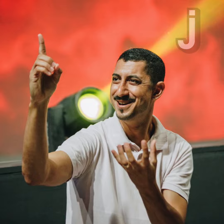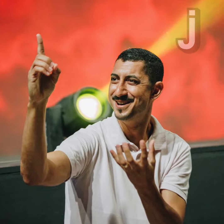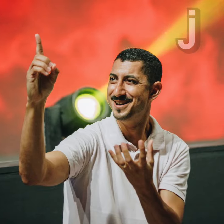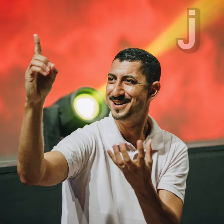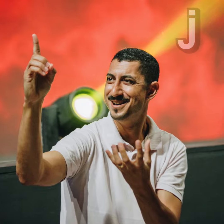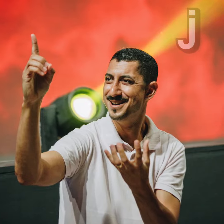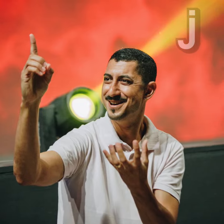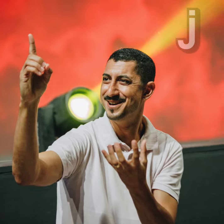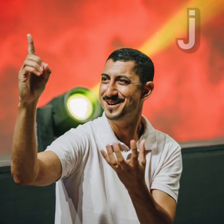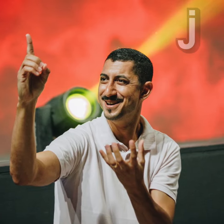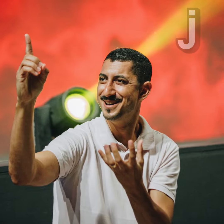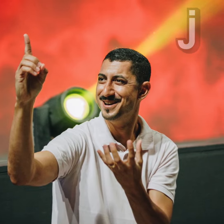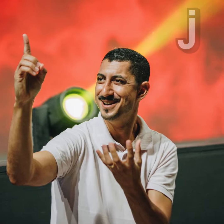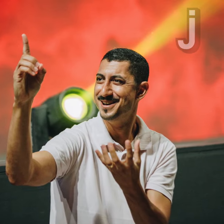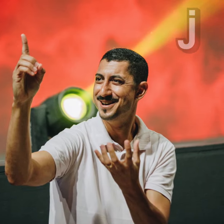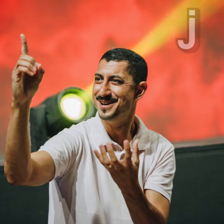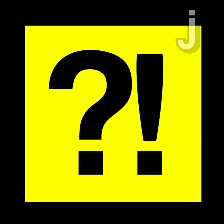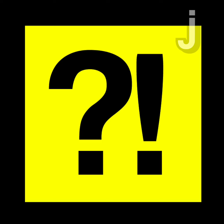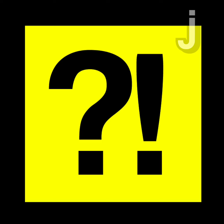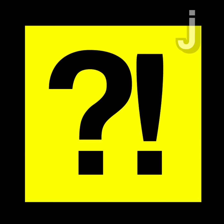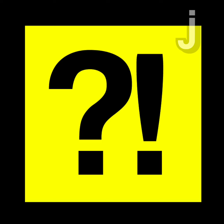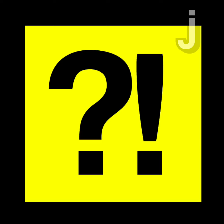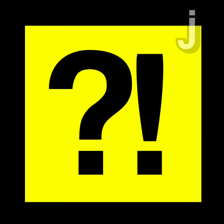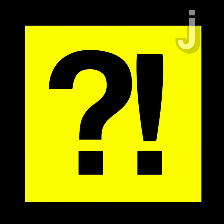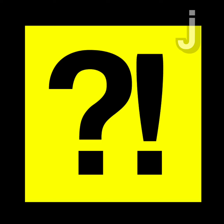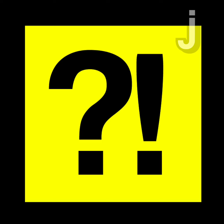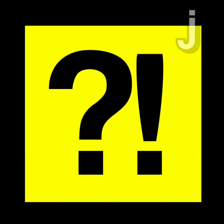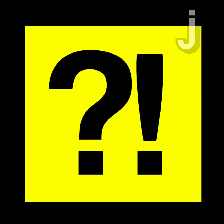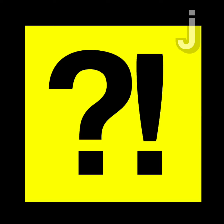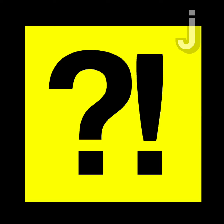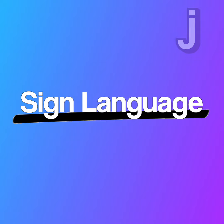CONCERTS, EVENTS, OR MAYBE ON THE NEWS, BUT DO YOU KNOW WHAT THEY’RE USING OR SAYING?